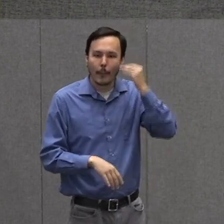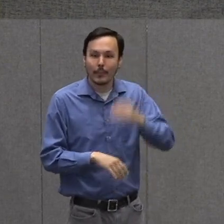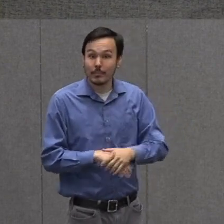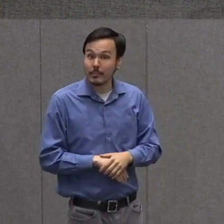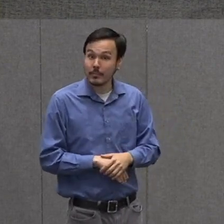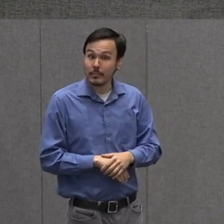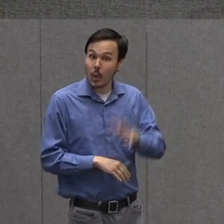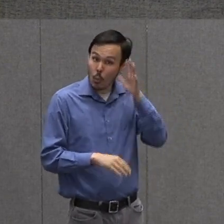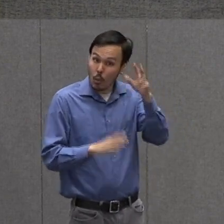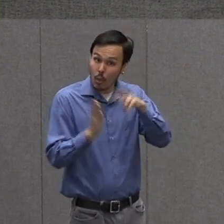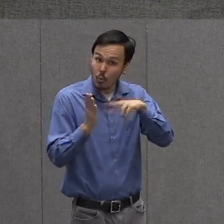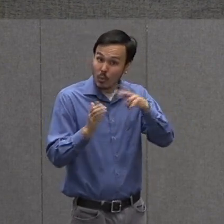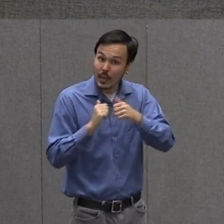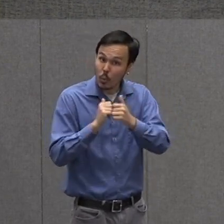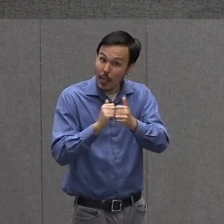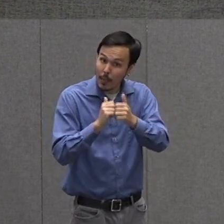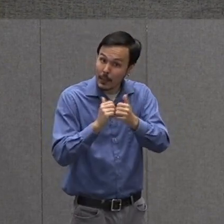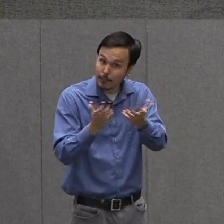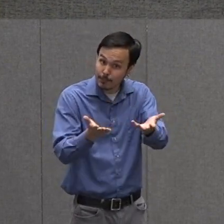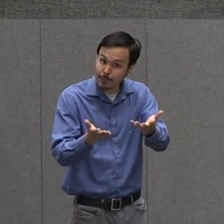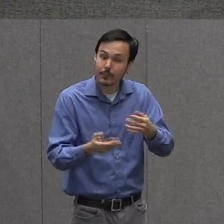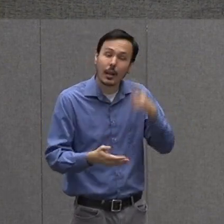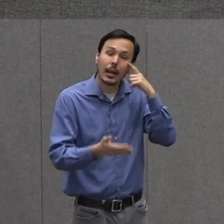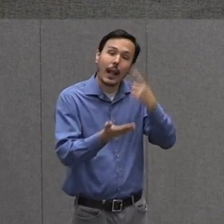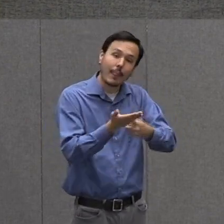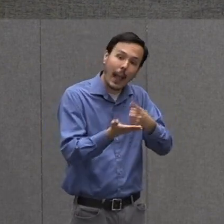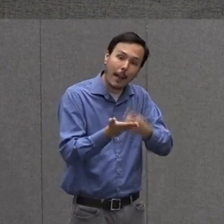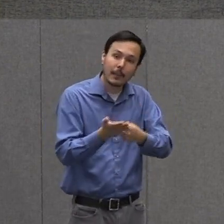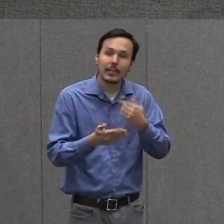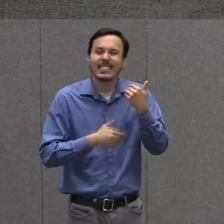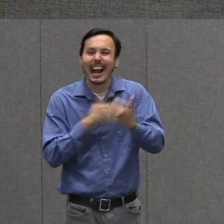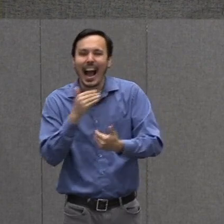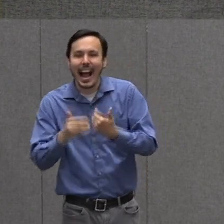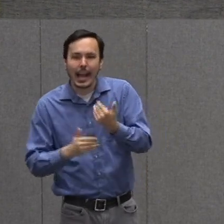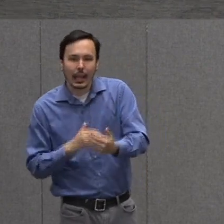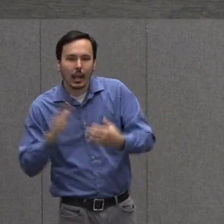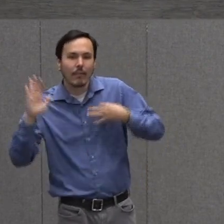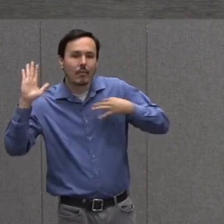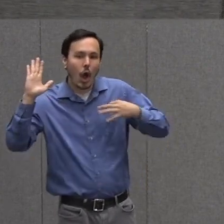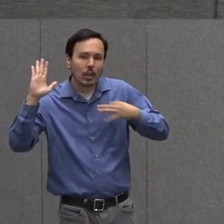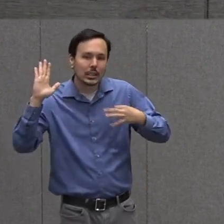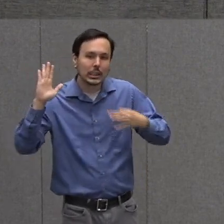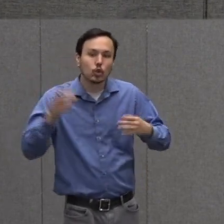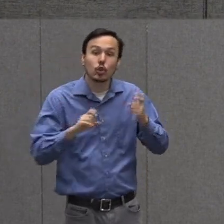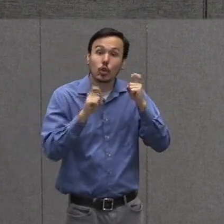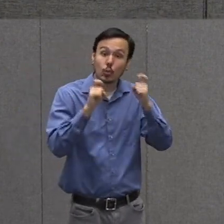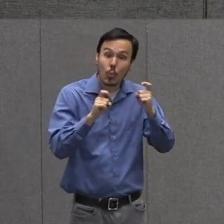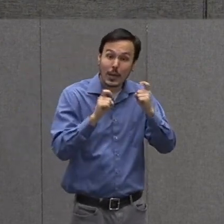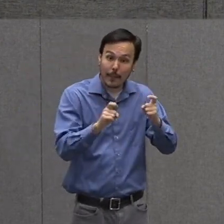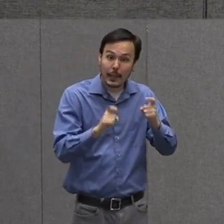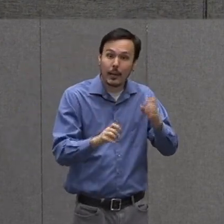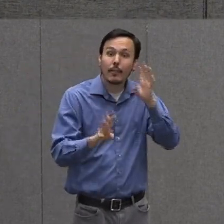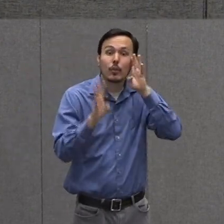Will you read that with me? Collaborative kind volunteers contribute creatively